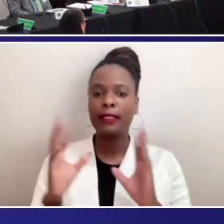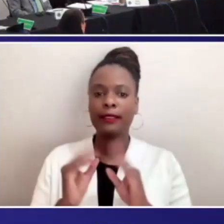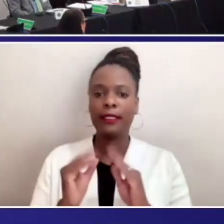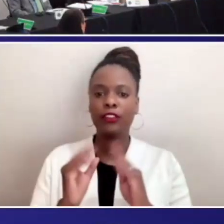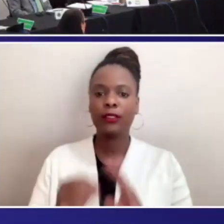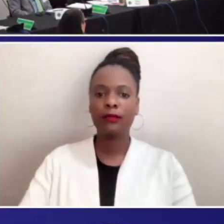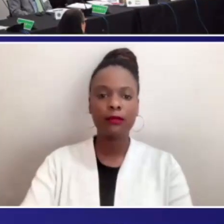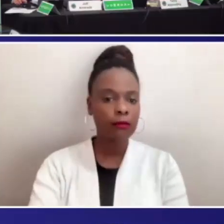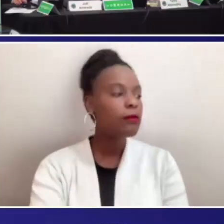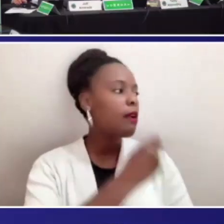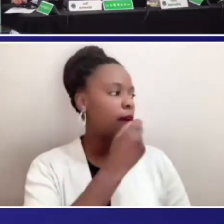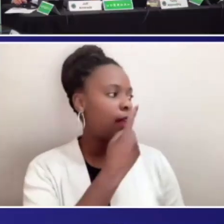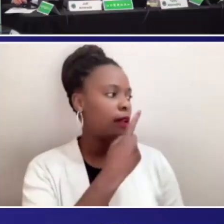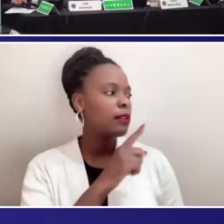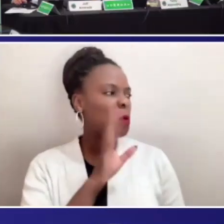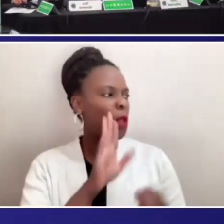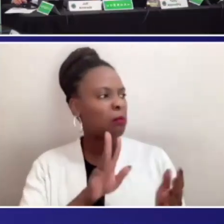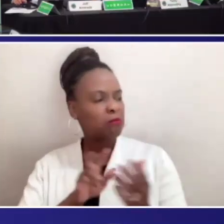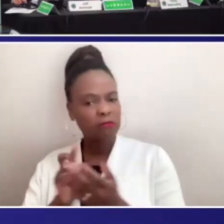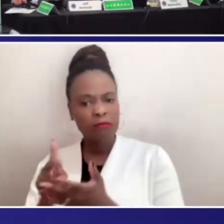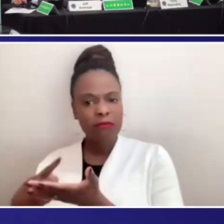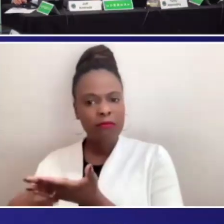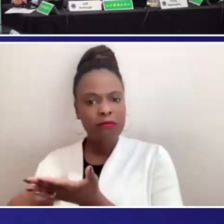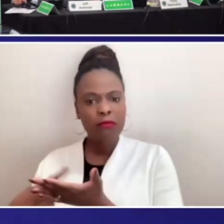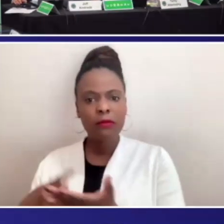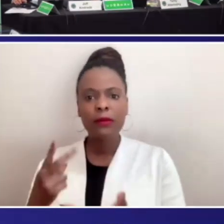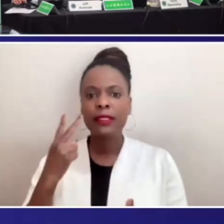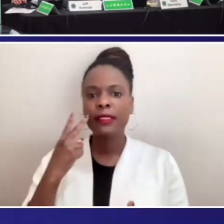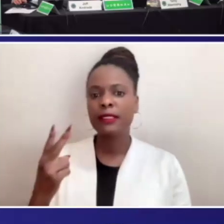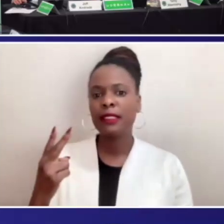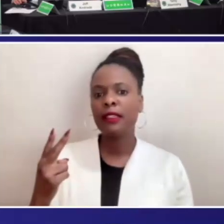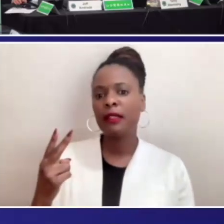Got it. So we'll take, we'll take it back and see if -- yeah, we'll get back.